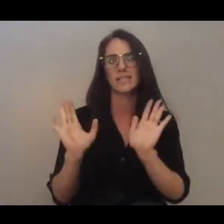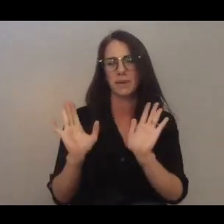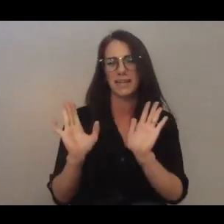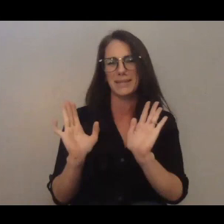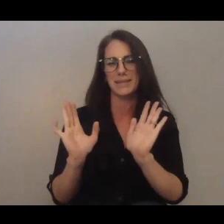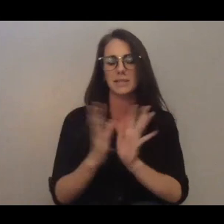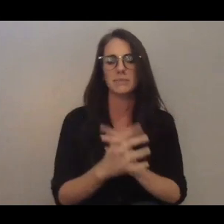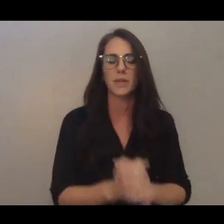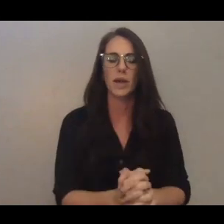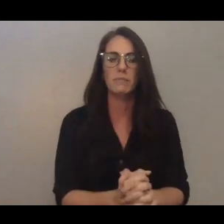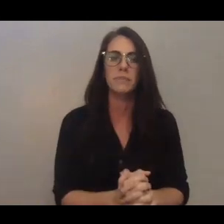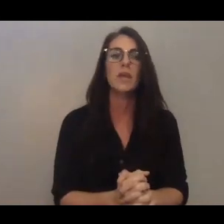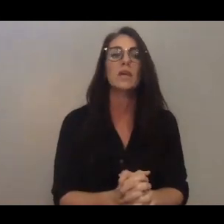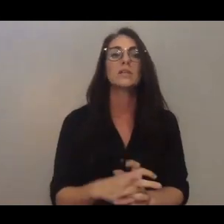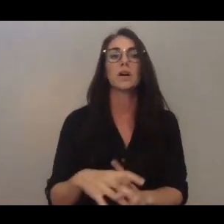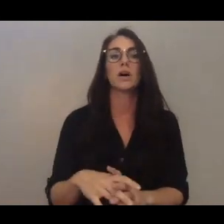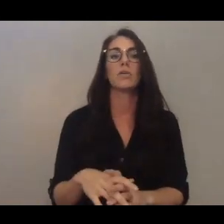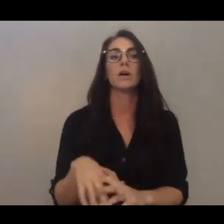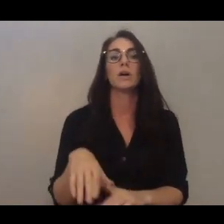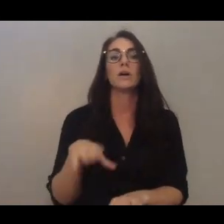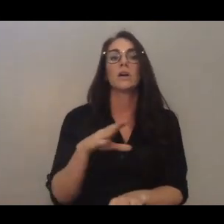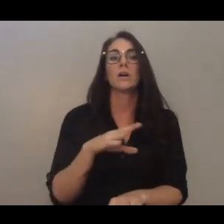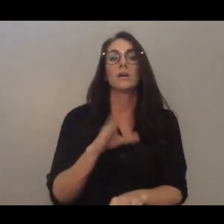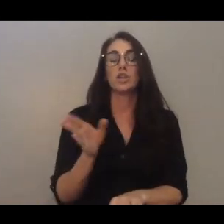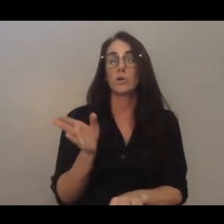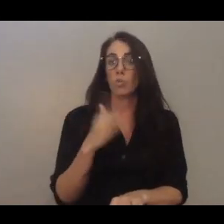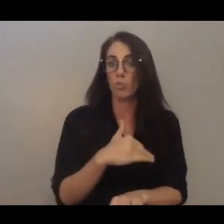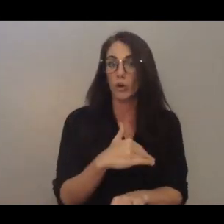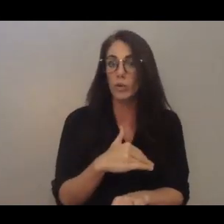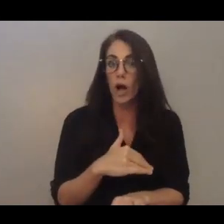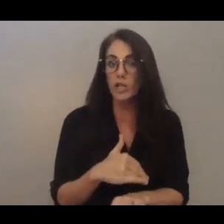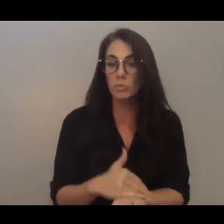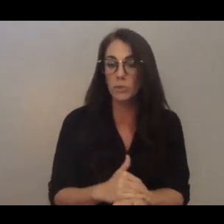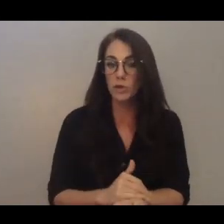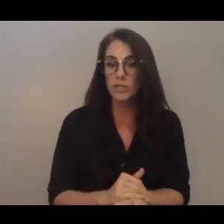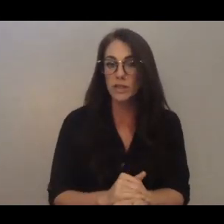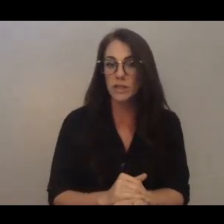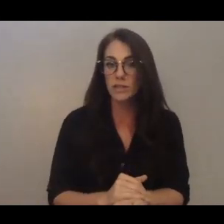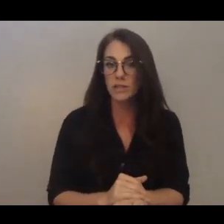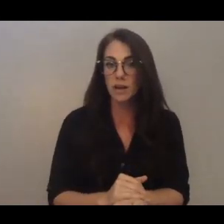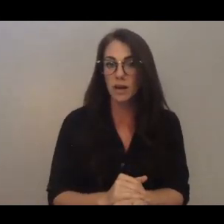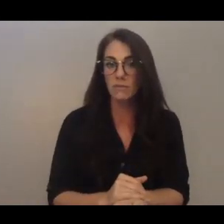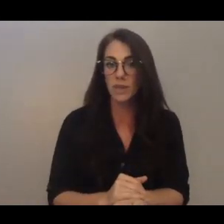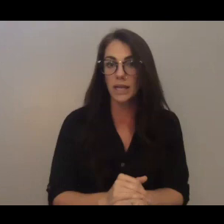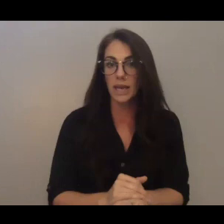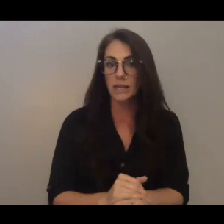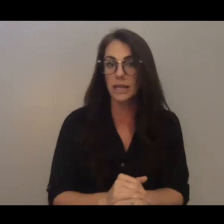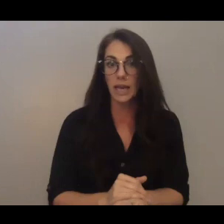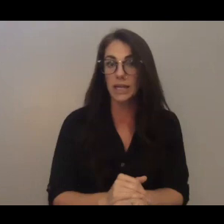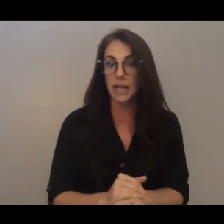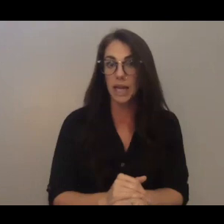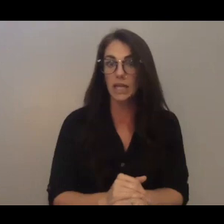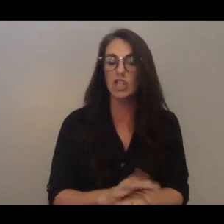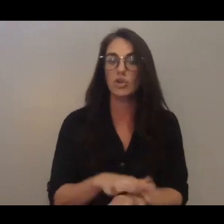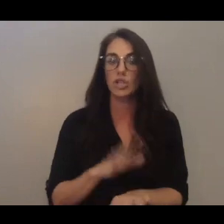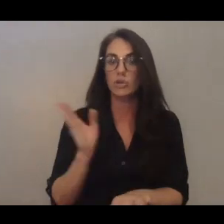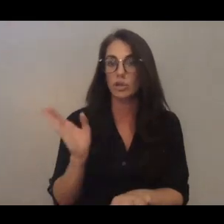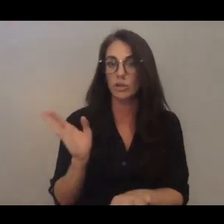doesn't make any sense, ok? You can re watch me producing these umm again and again and again and you can use Joseph